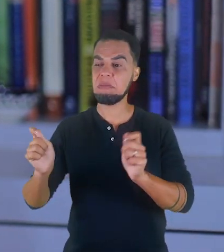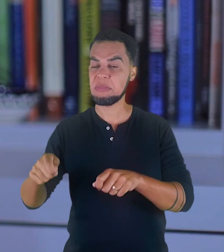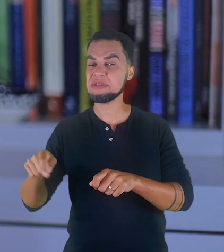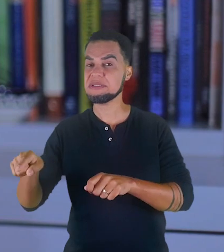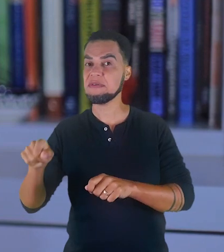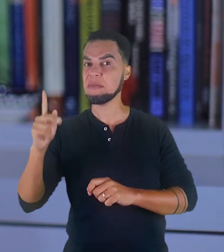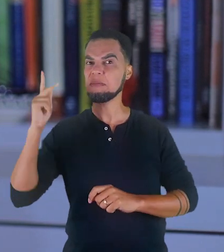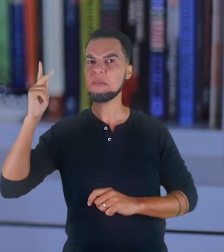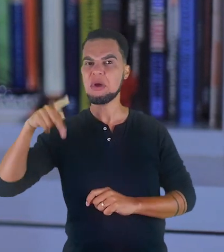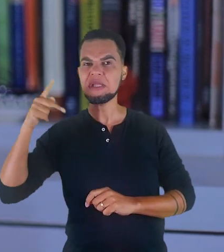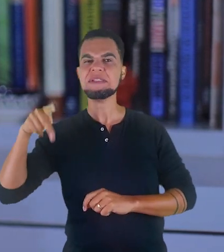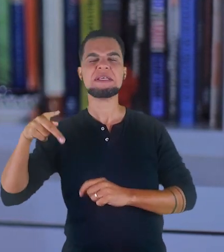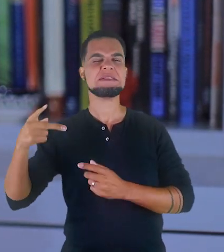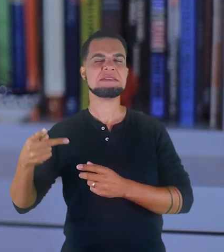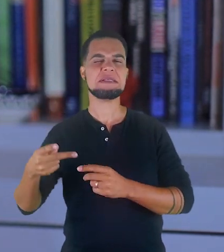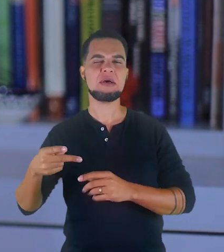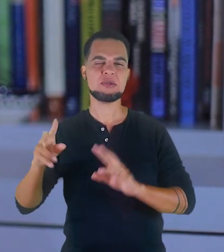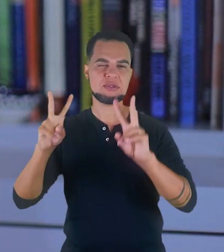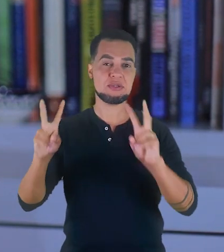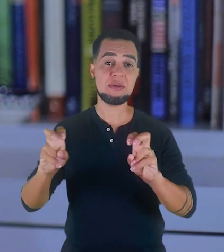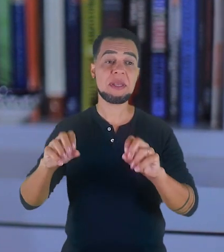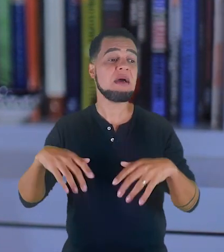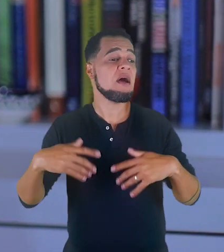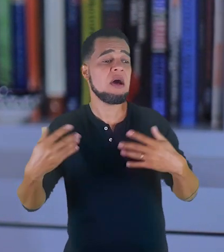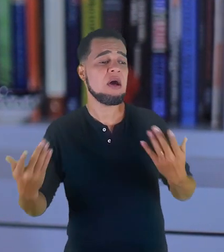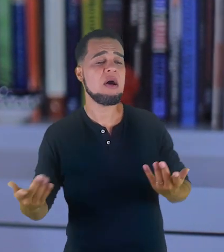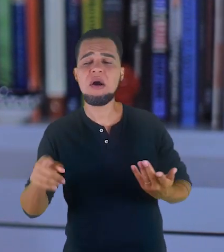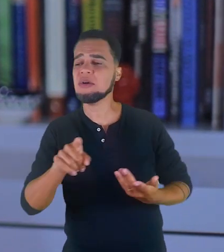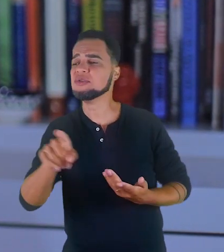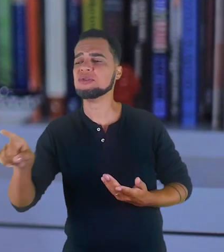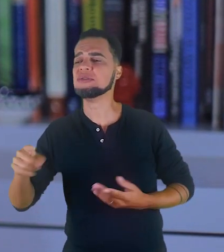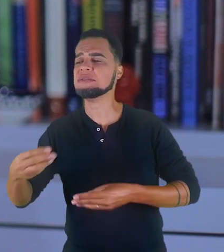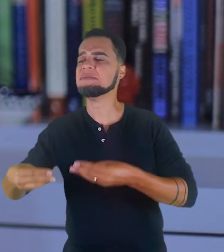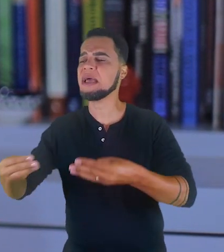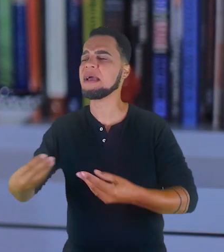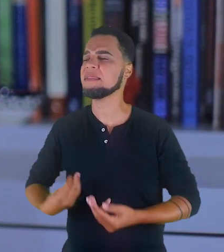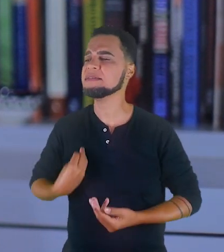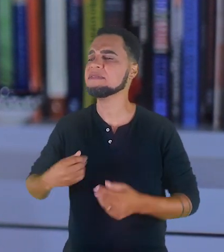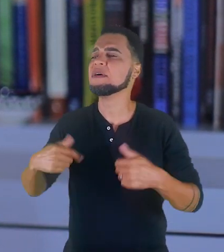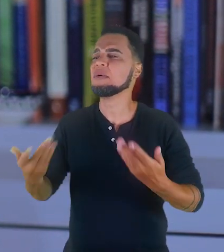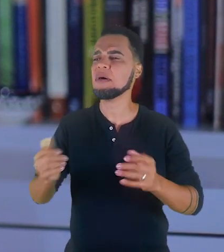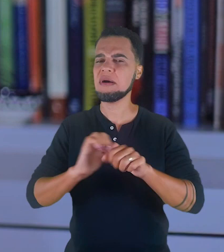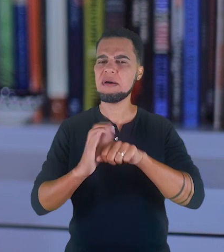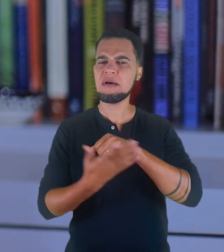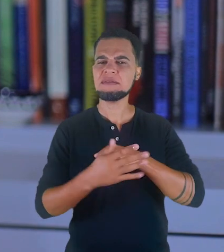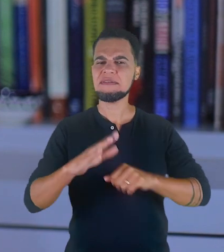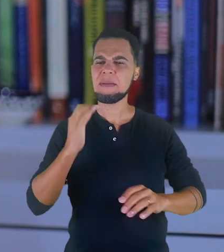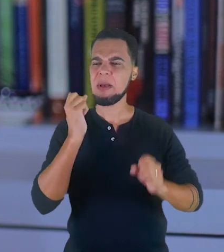Asking where "the market" was when the pandemic was killing hundreds of thousands of people,